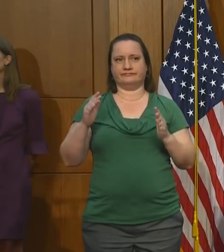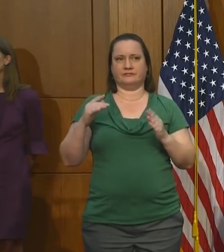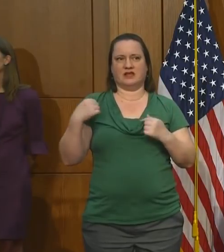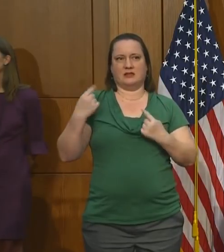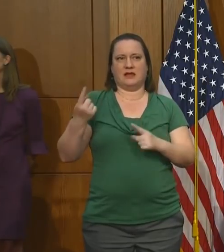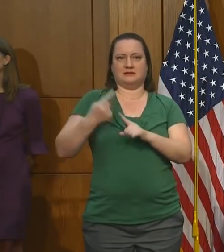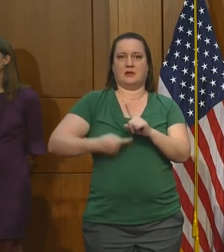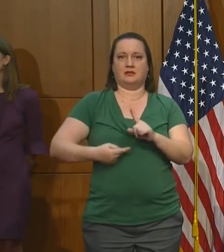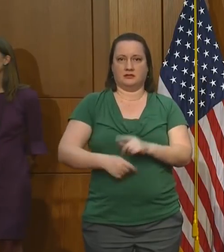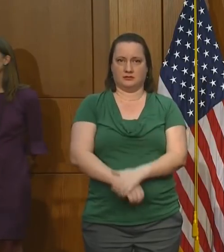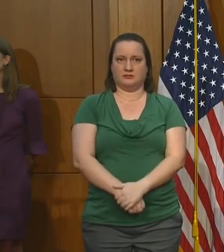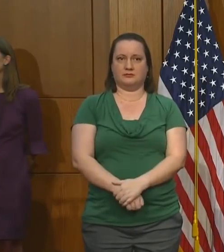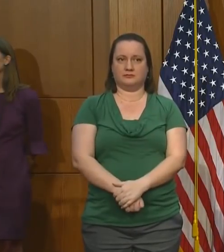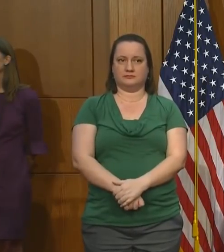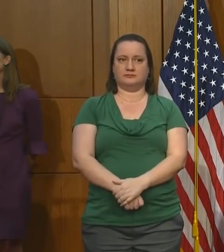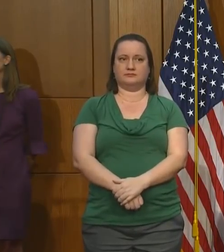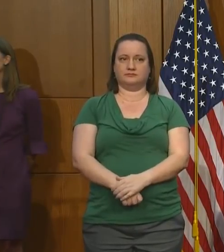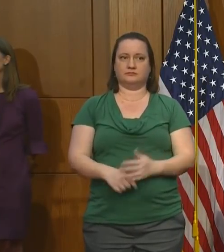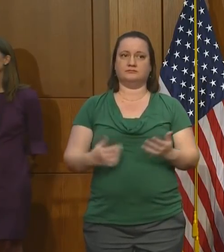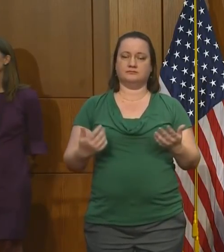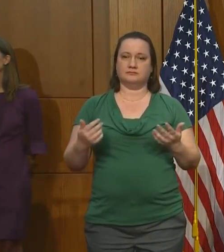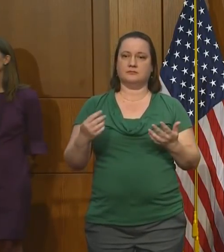WERE A ALL HIGH YESTERDAY IN